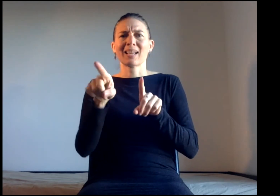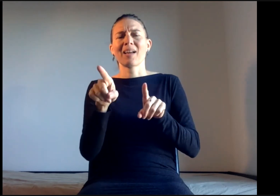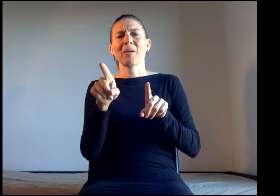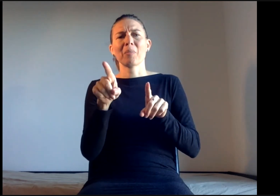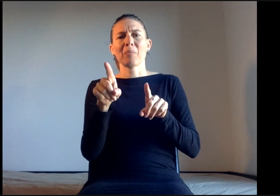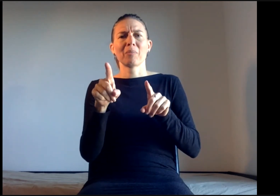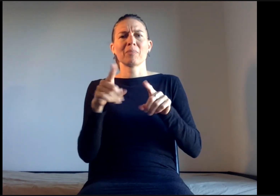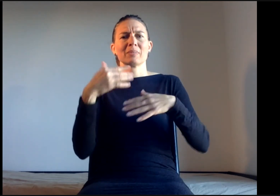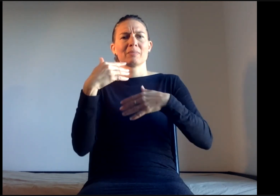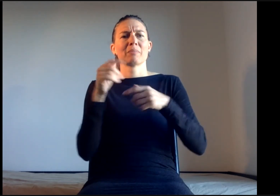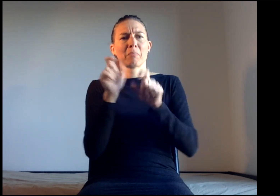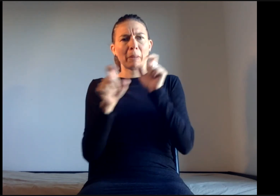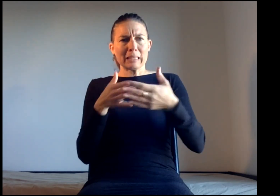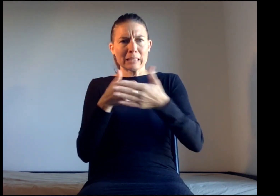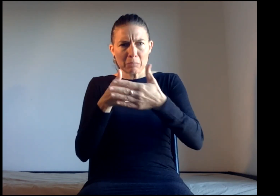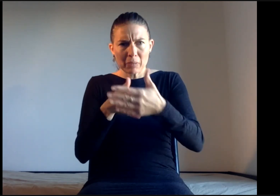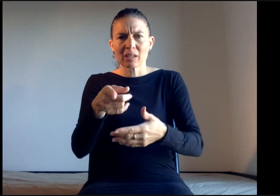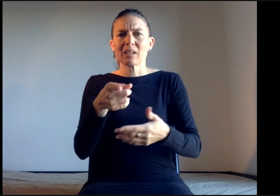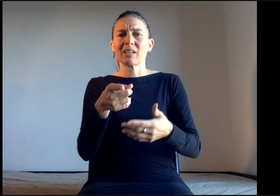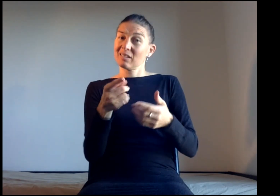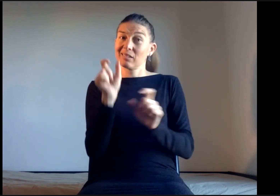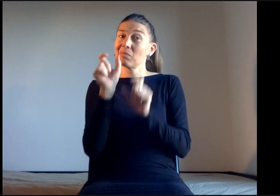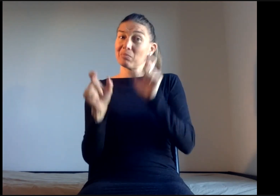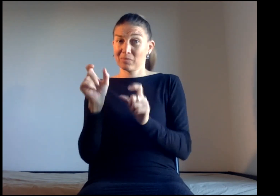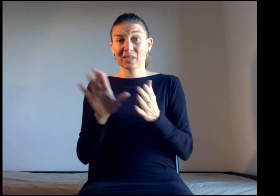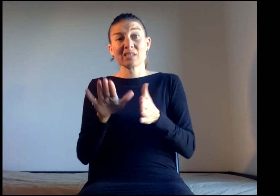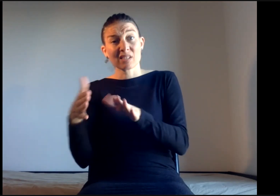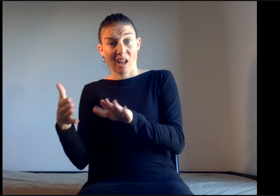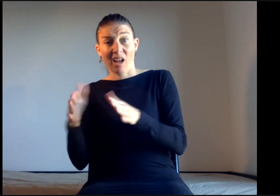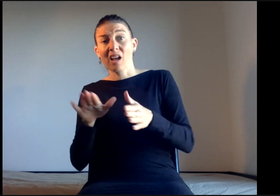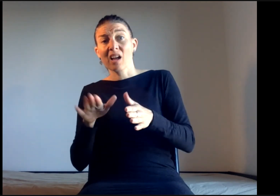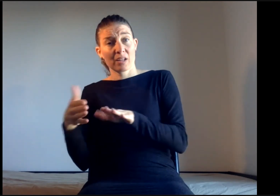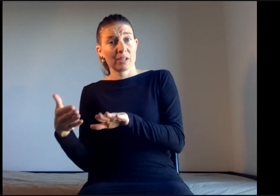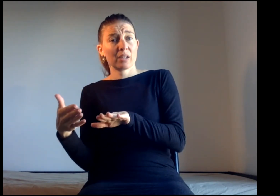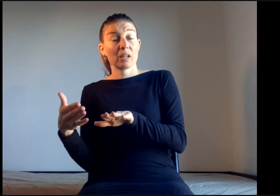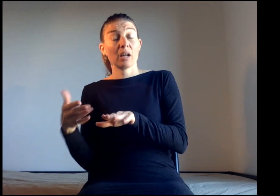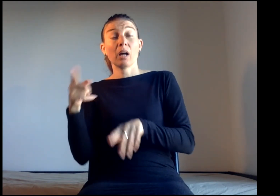As I mentioned, Poland, there has been quite desperate cries for help,